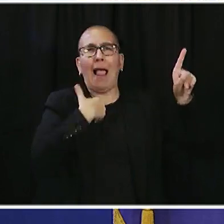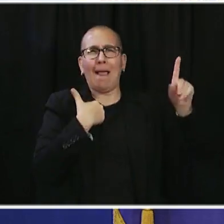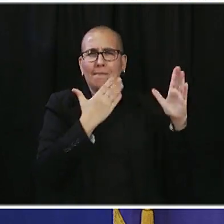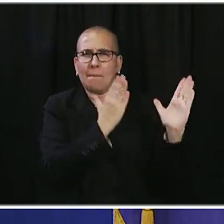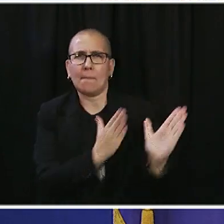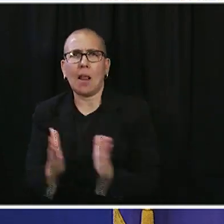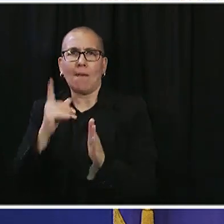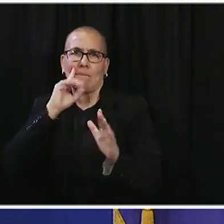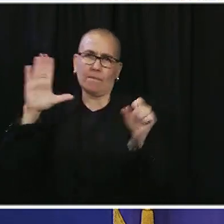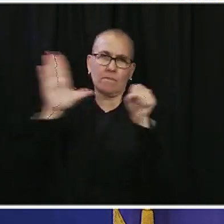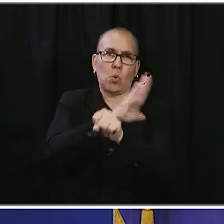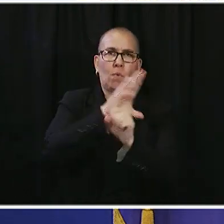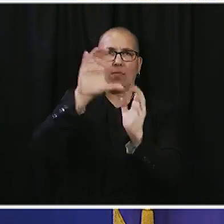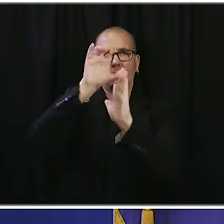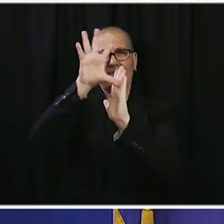PHILOSOPHY THAT THE FEDERAL GOVERNMENT SHOULD HAVE